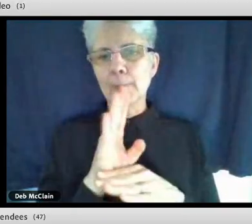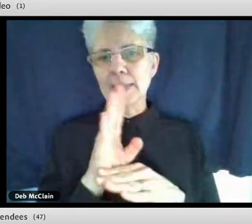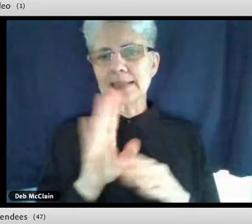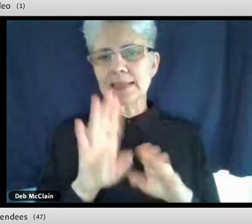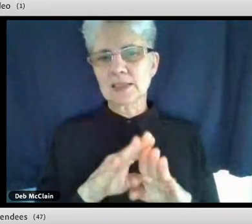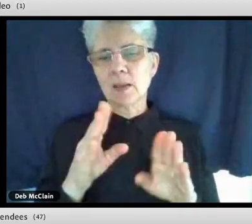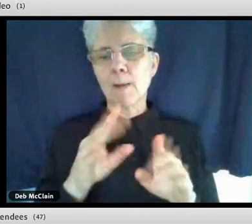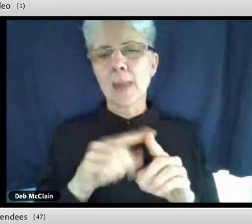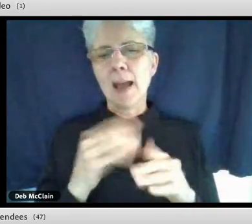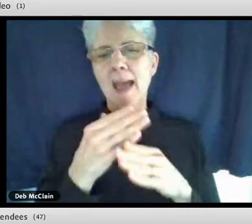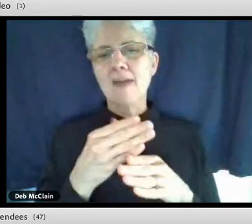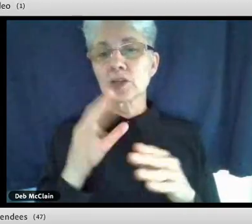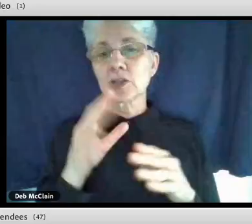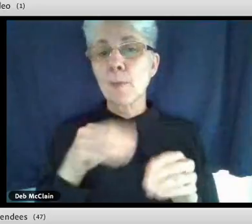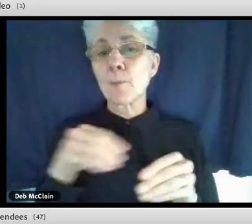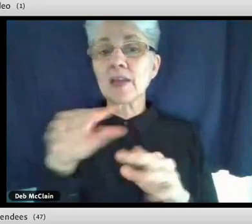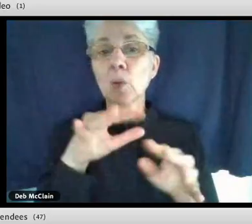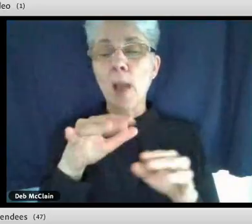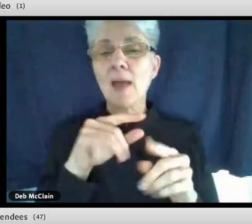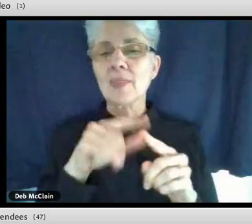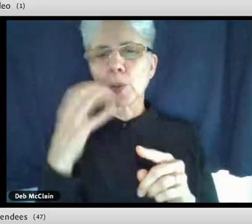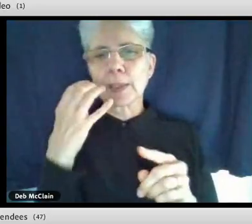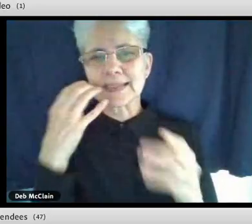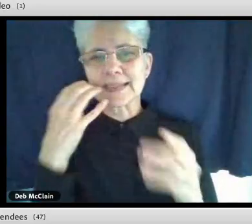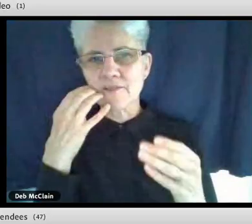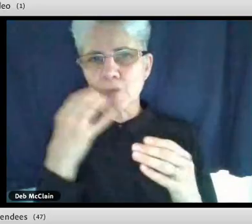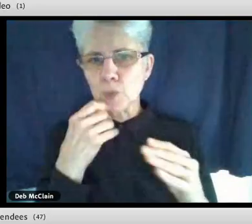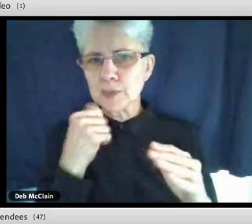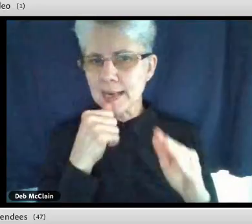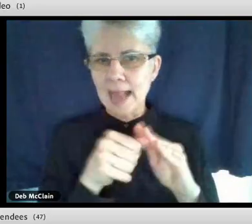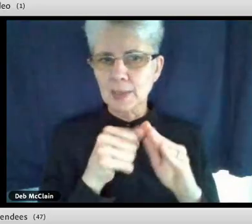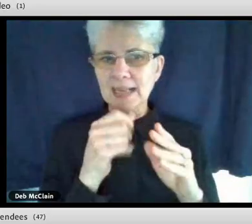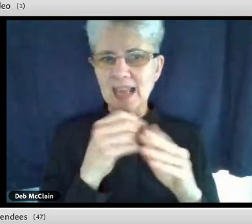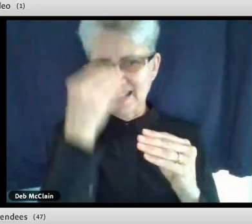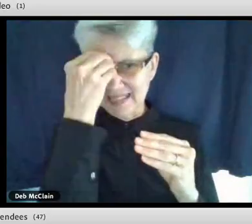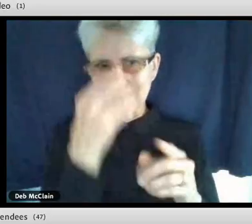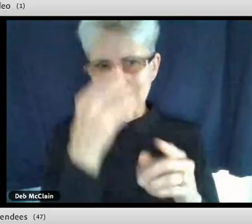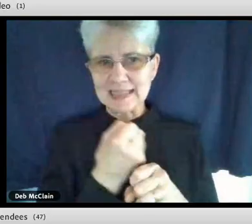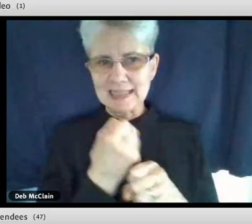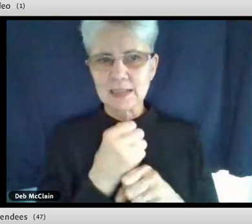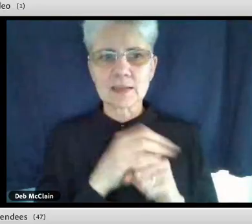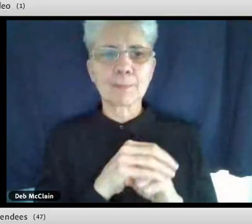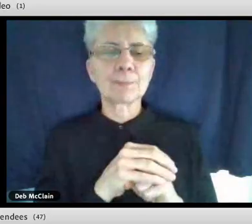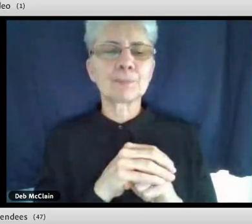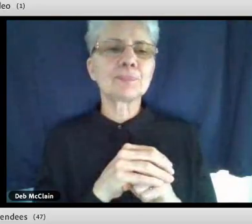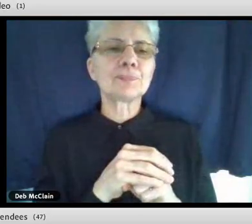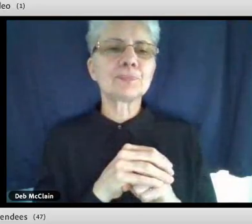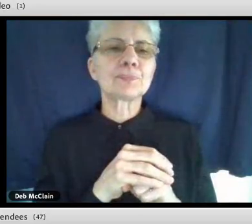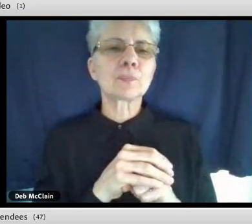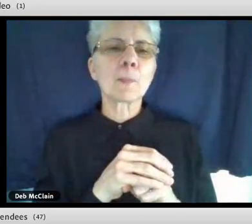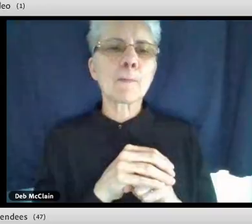but average mobility, and again, they look at cell phones anonymously to get these kinds of statistics.